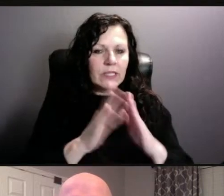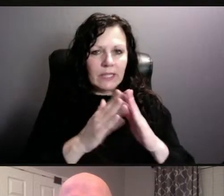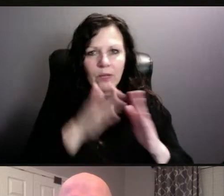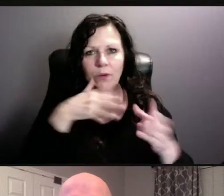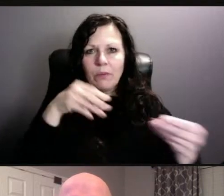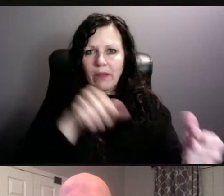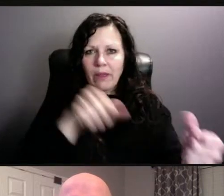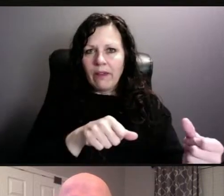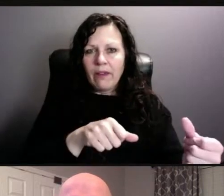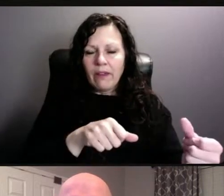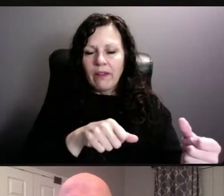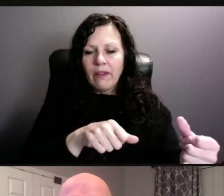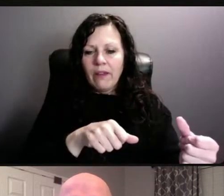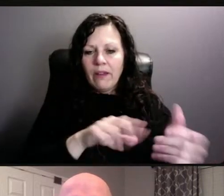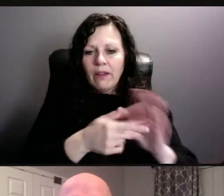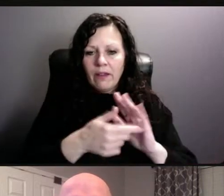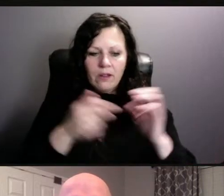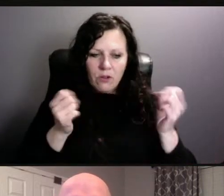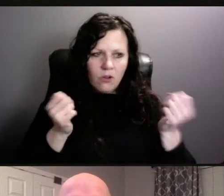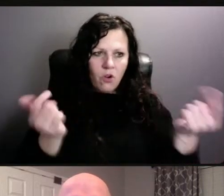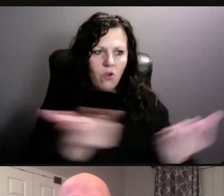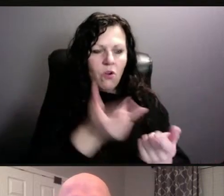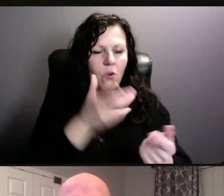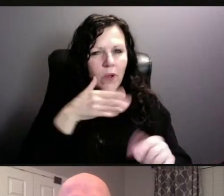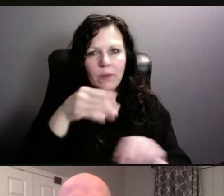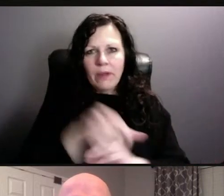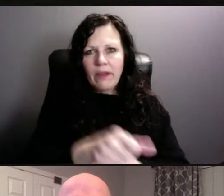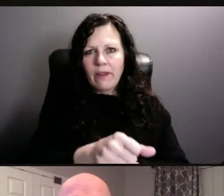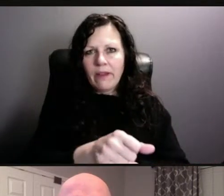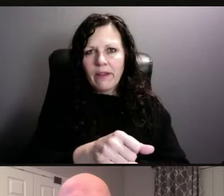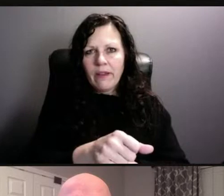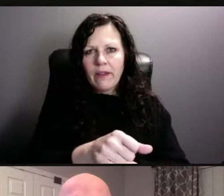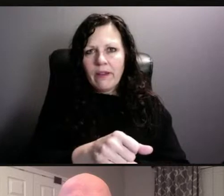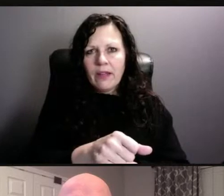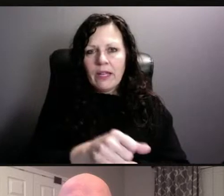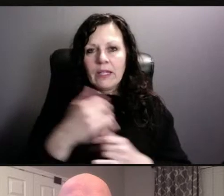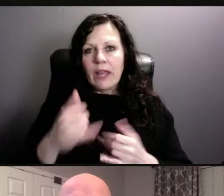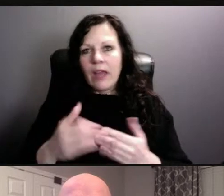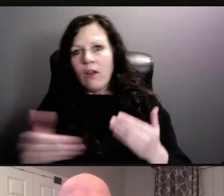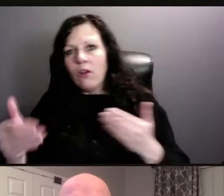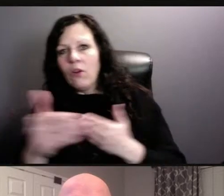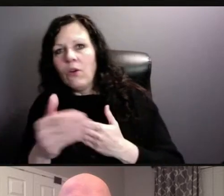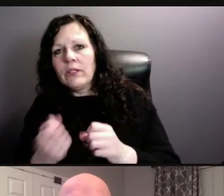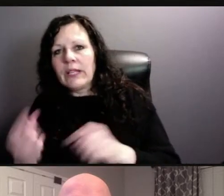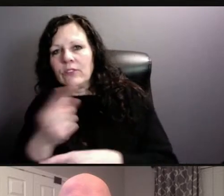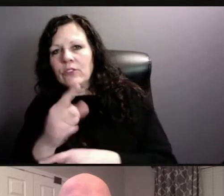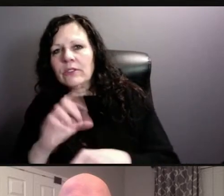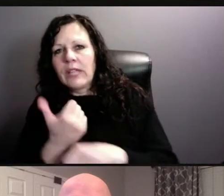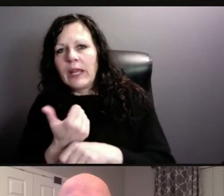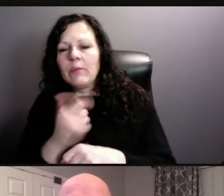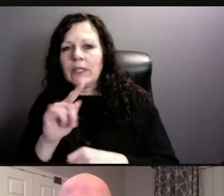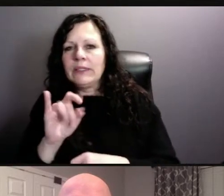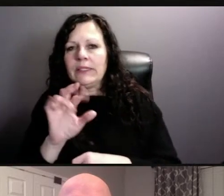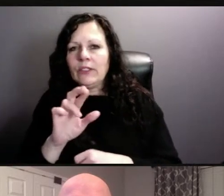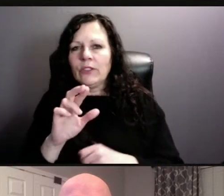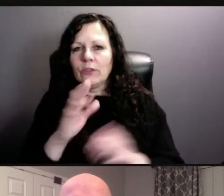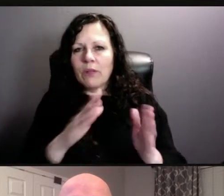HOW DO WE BALANCE THAT? YOU KNOW, THE CITY OPERATIONS FEE I MEAN EVERYBODY IS USING IT.